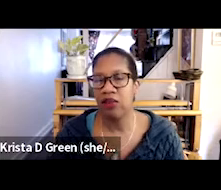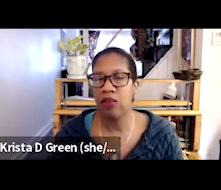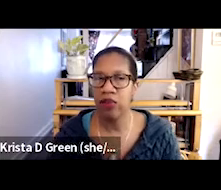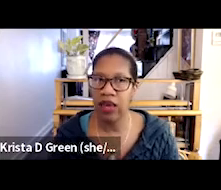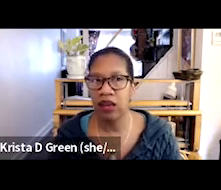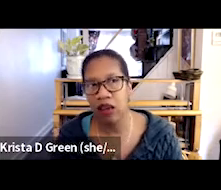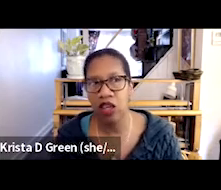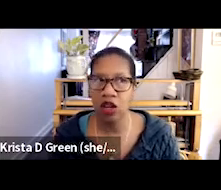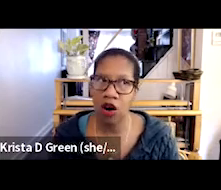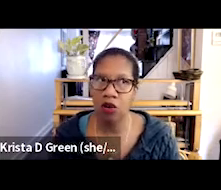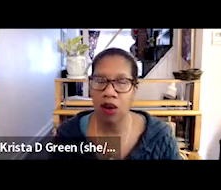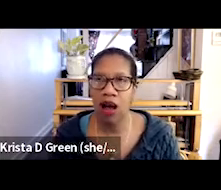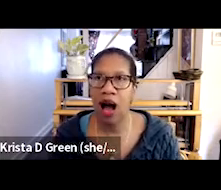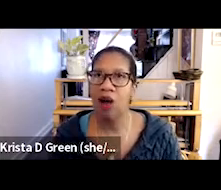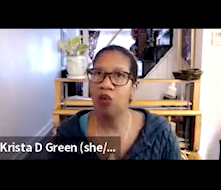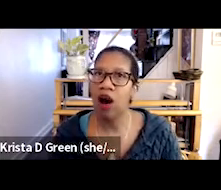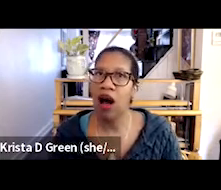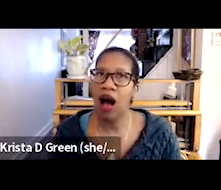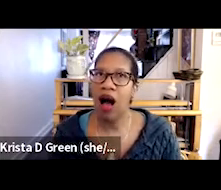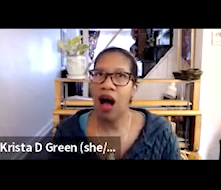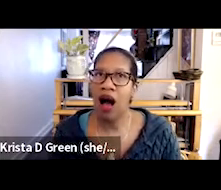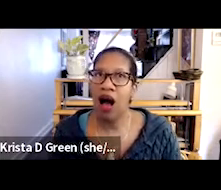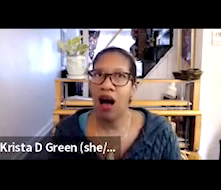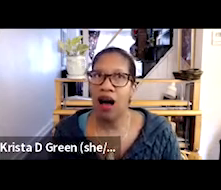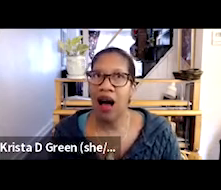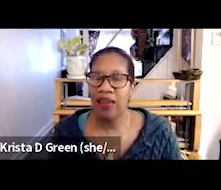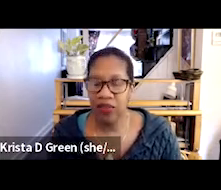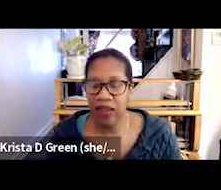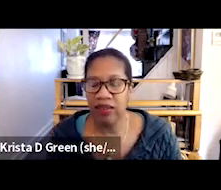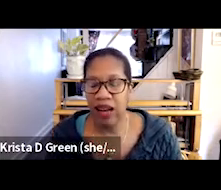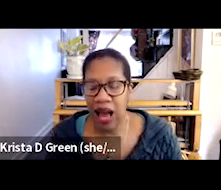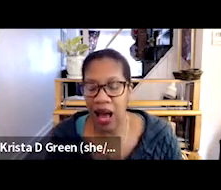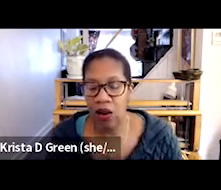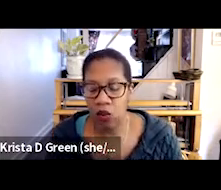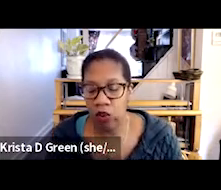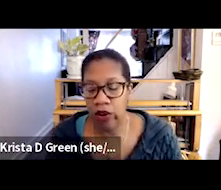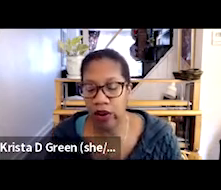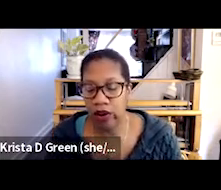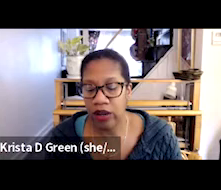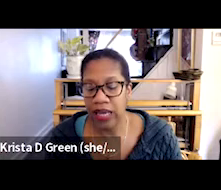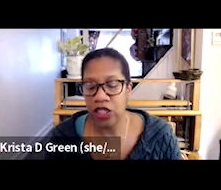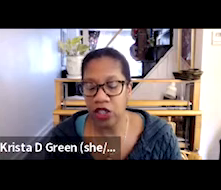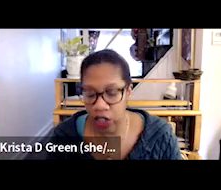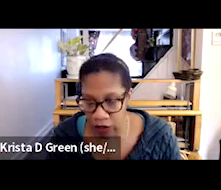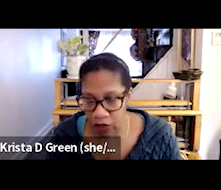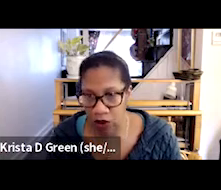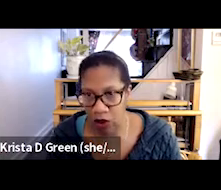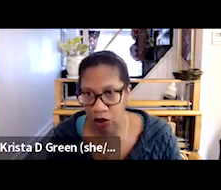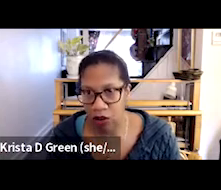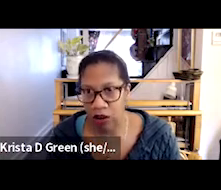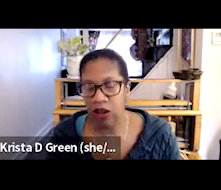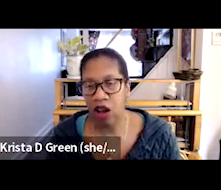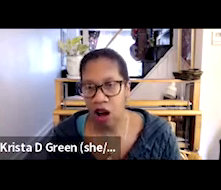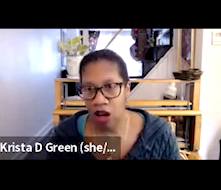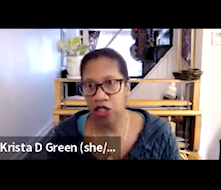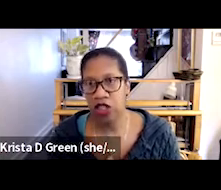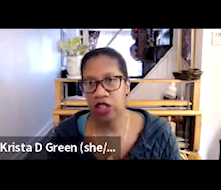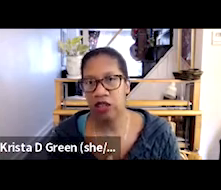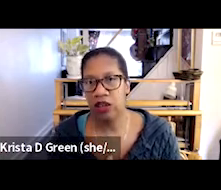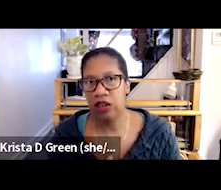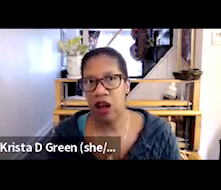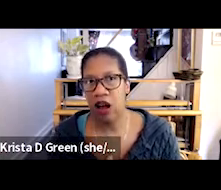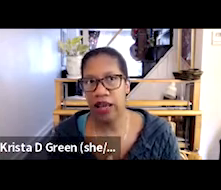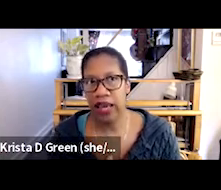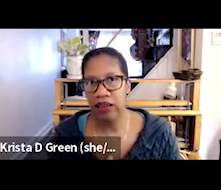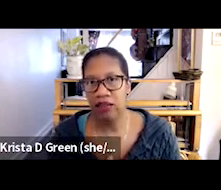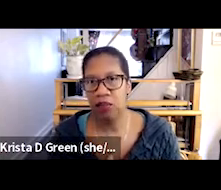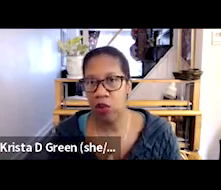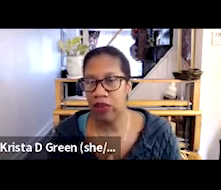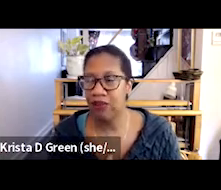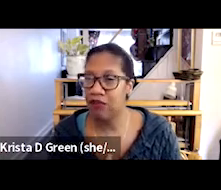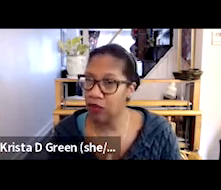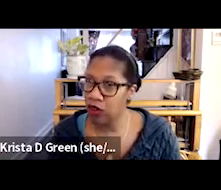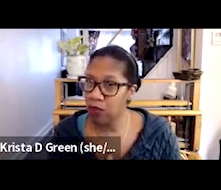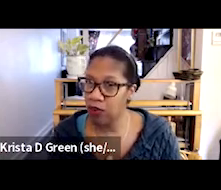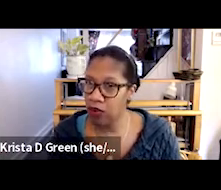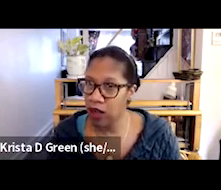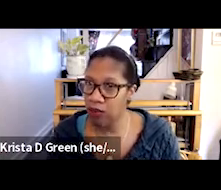And so then, you know, I think that I would in general caution against more than 50 percent